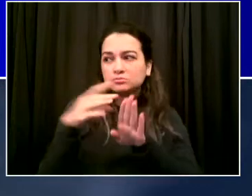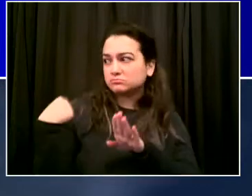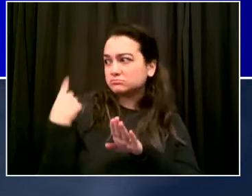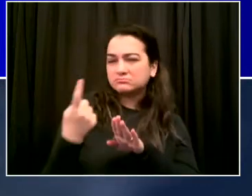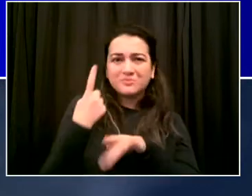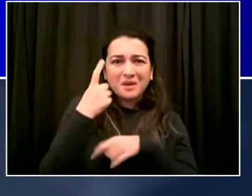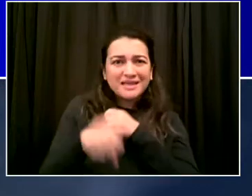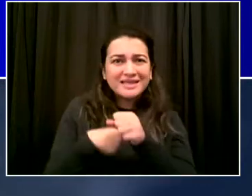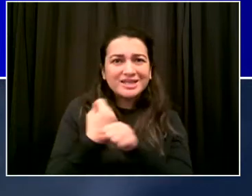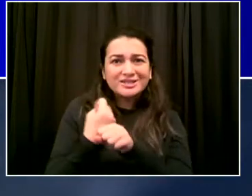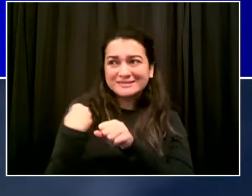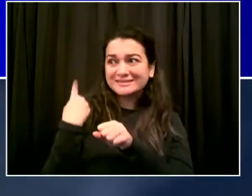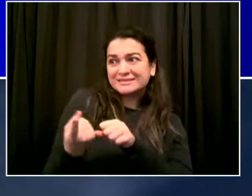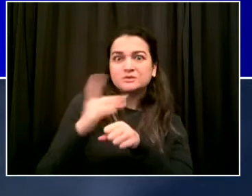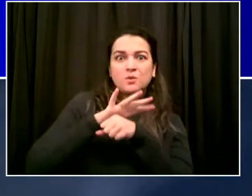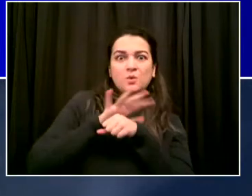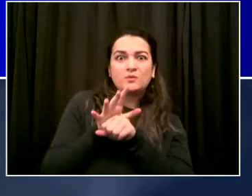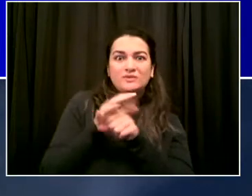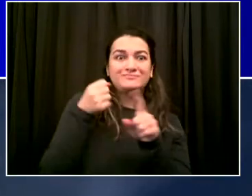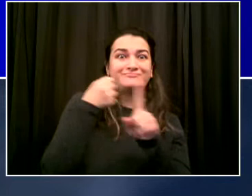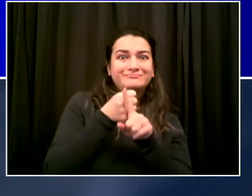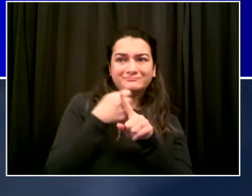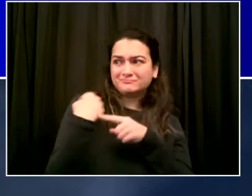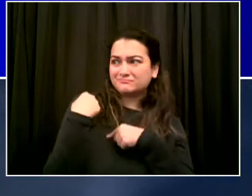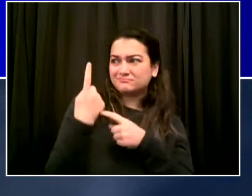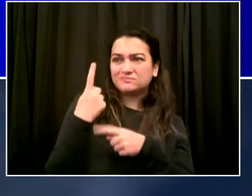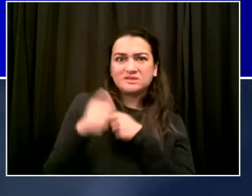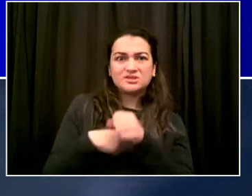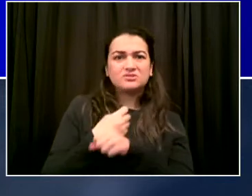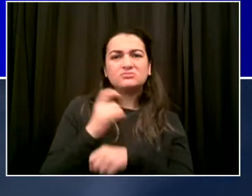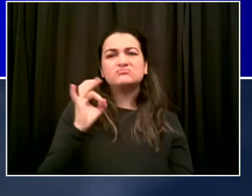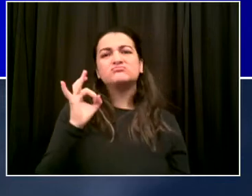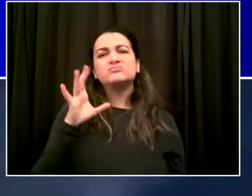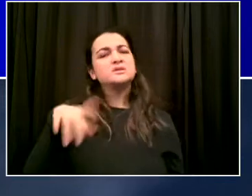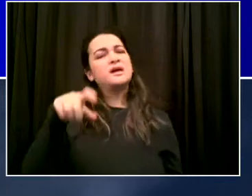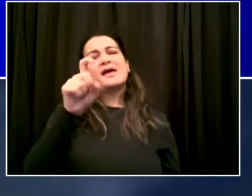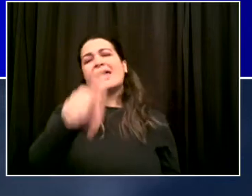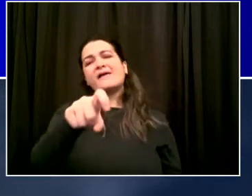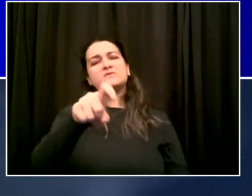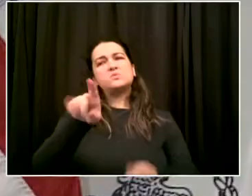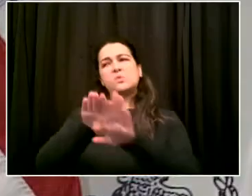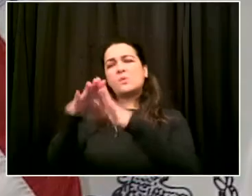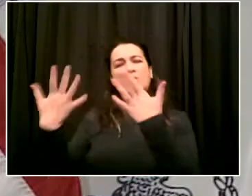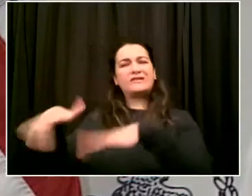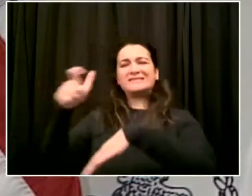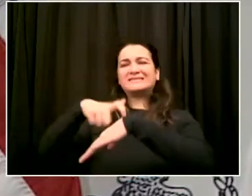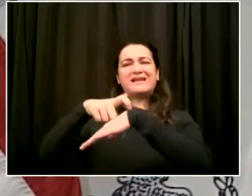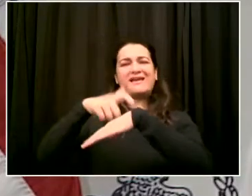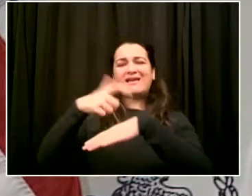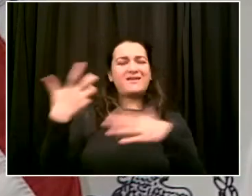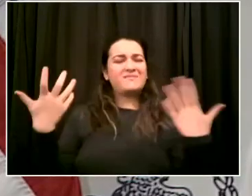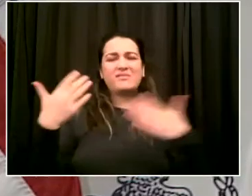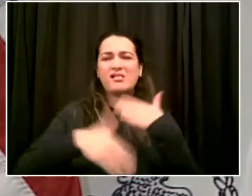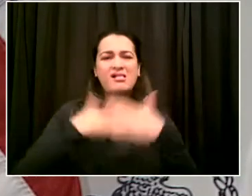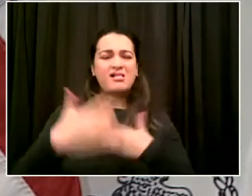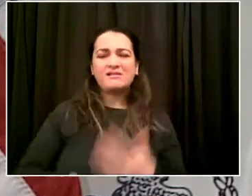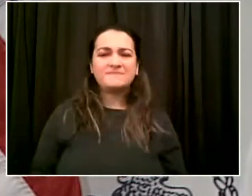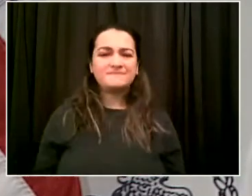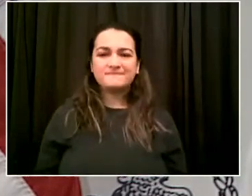LET'S DEAL WITHOUTTBA CKLOG AND GET EVERYONE VACCINATED AND THEY CAN HAVE THE INSURANCE AND ASSURANCE THAT THEY CAN